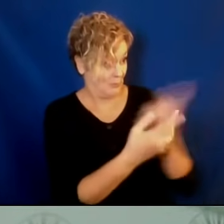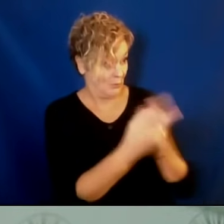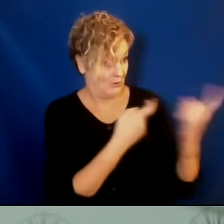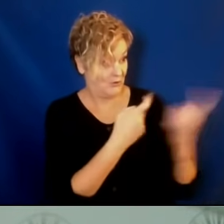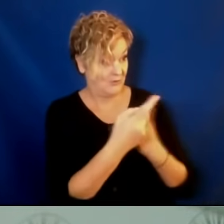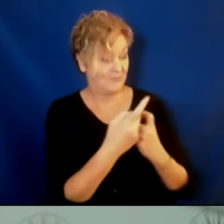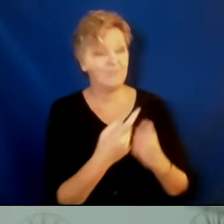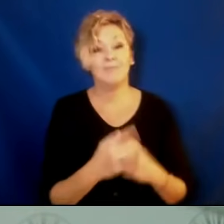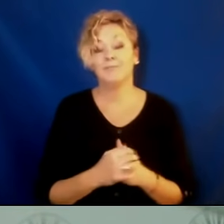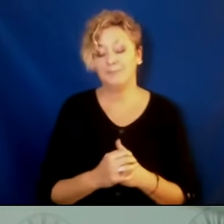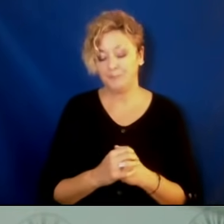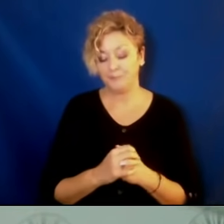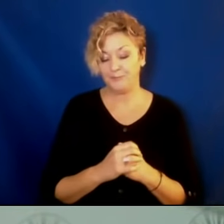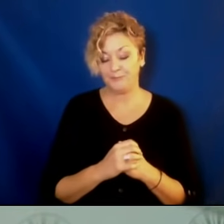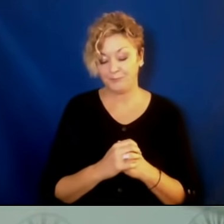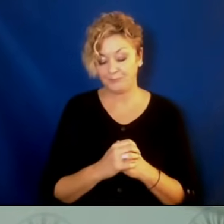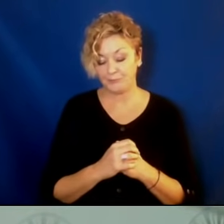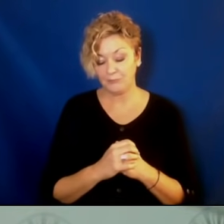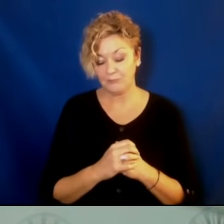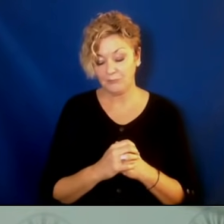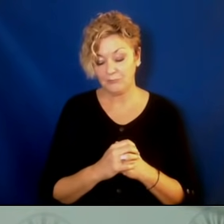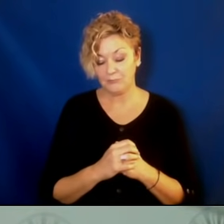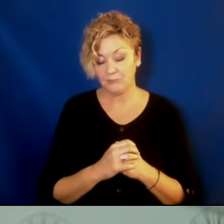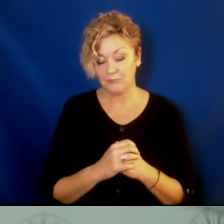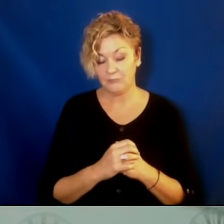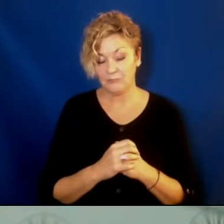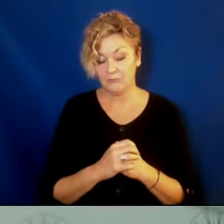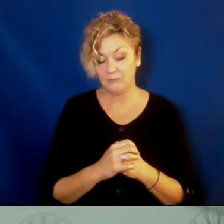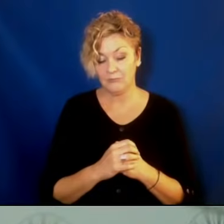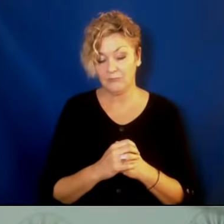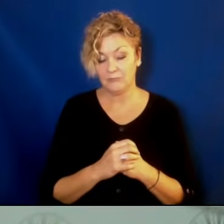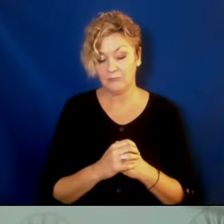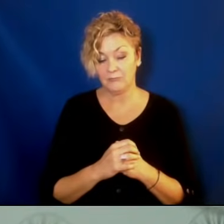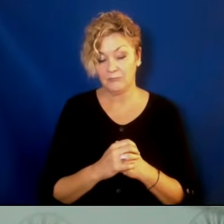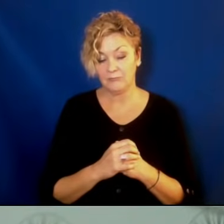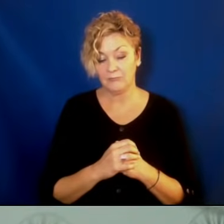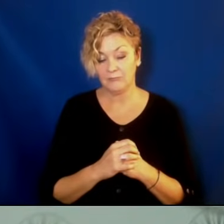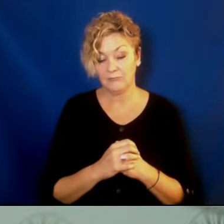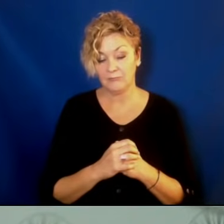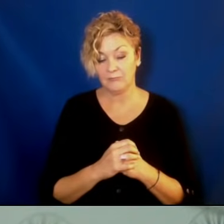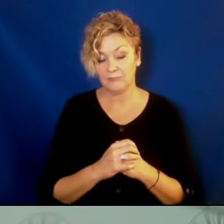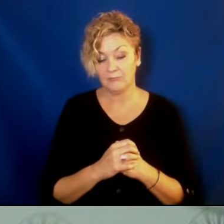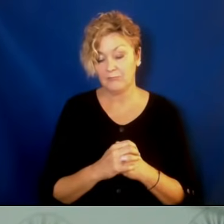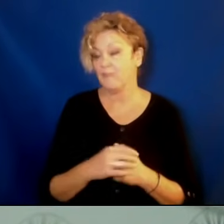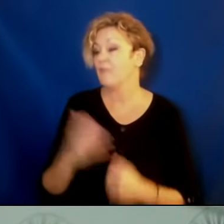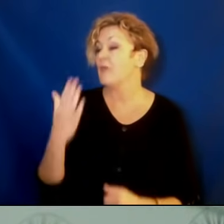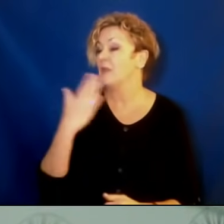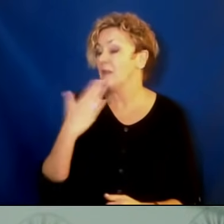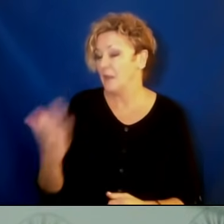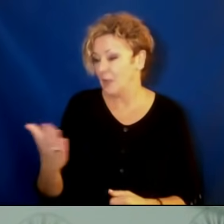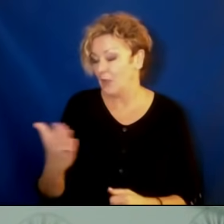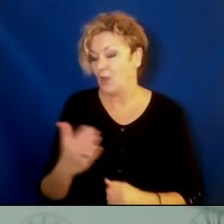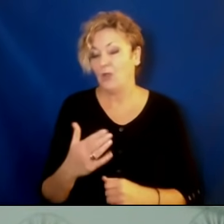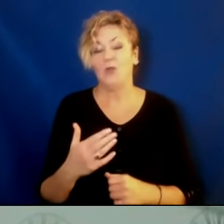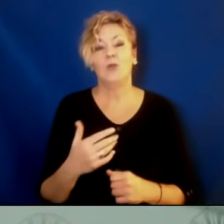we are entering the 11th month of this pandemic. An social connection is very important to our personal and community well-being.